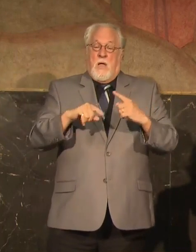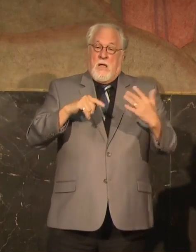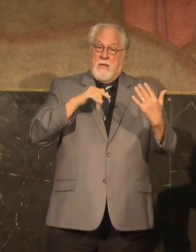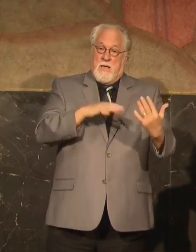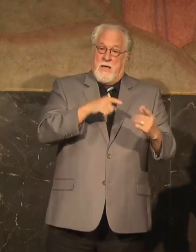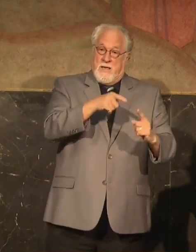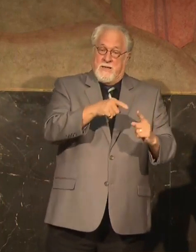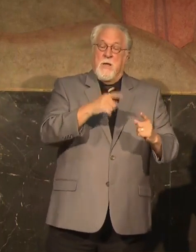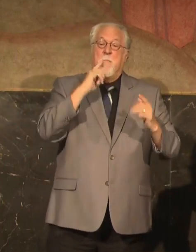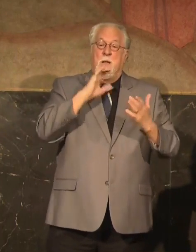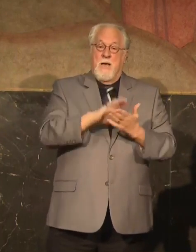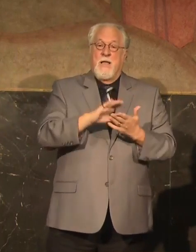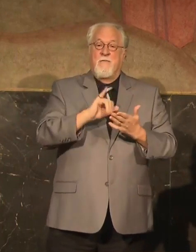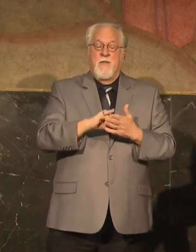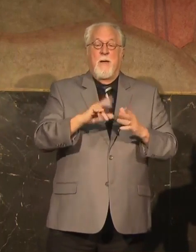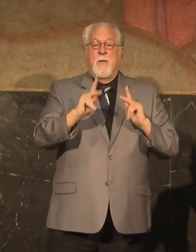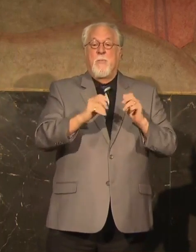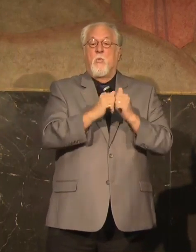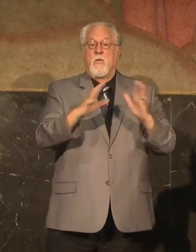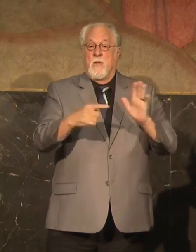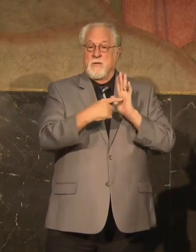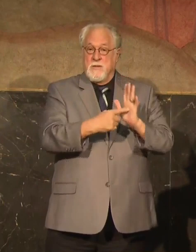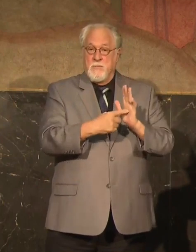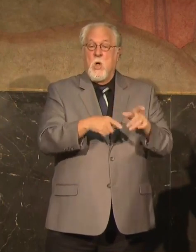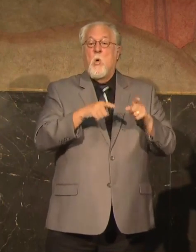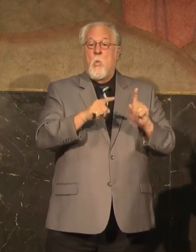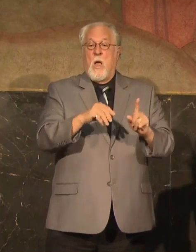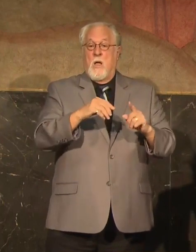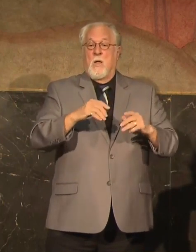they believe asymptomatic people. While they're contagious, they are less